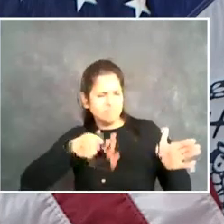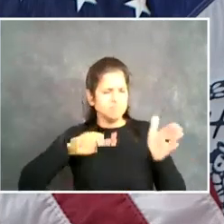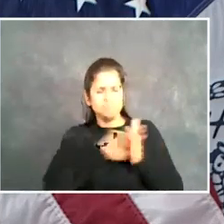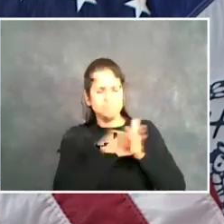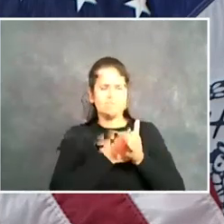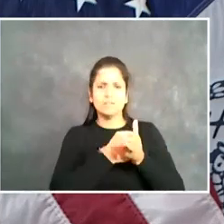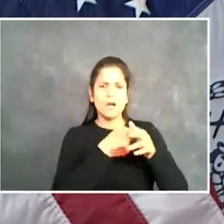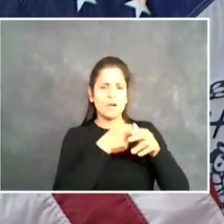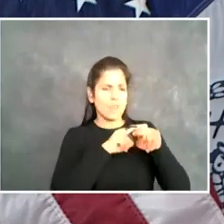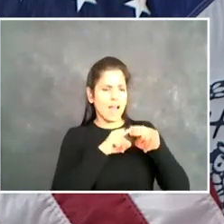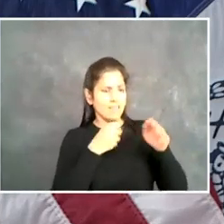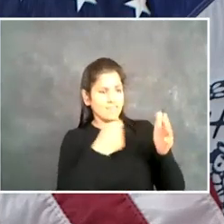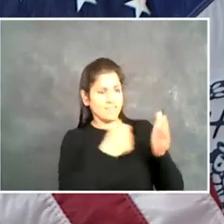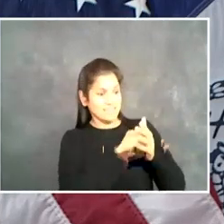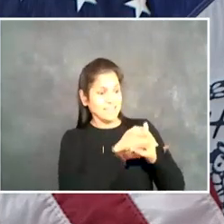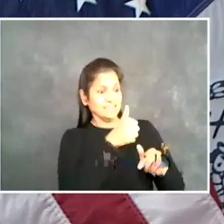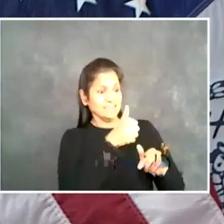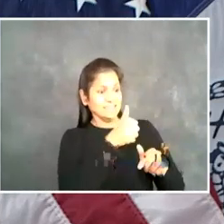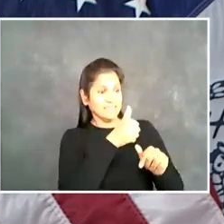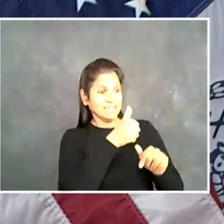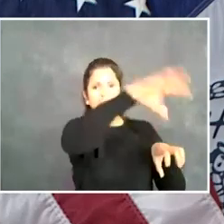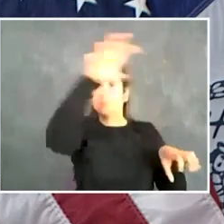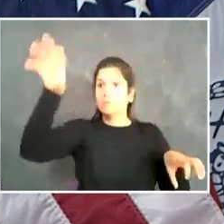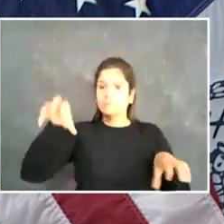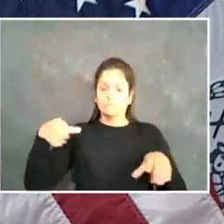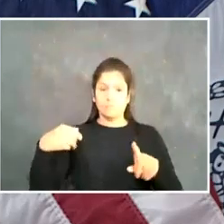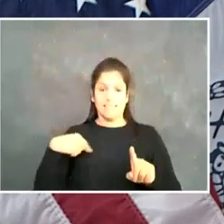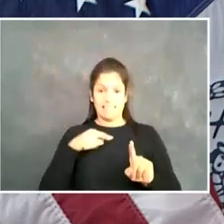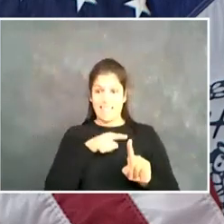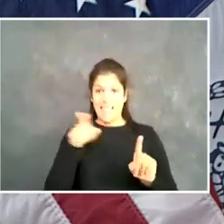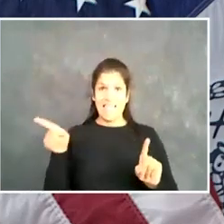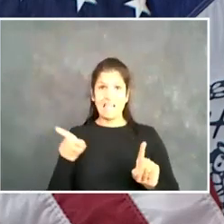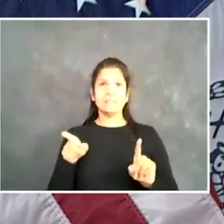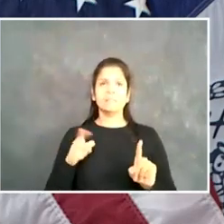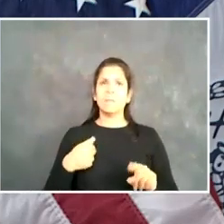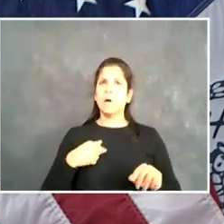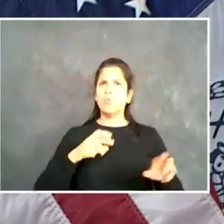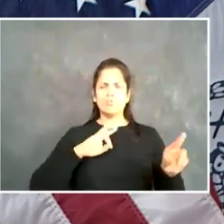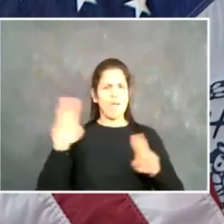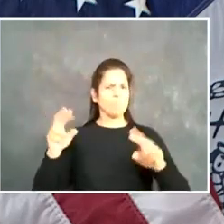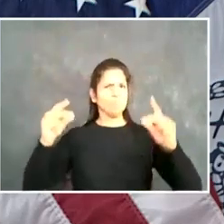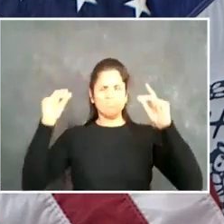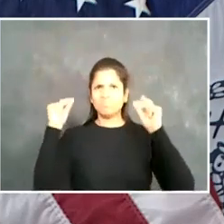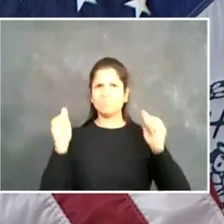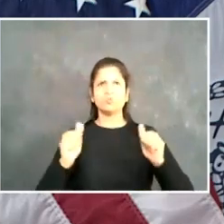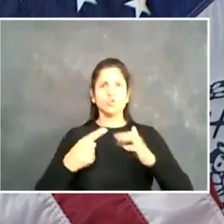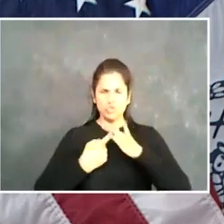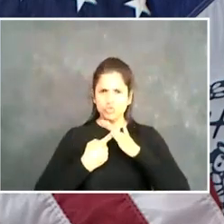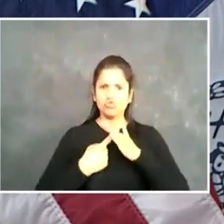COMMISSIONER SHAY AND COMMISSIONER BANKS AND OTHERS, WE ALL GATHERED TOGETHER TO DISCUSS AND HAVE REAL FAITH